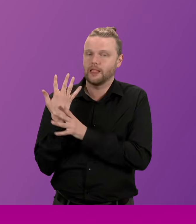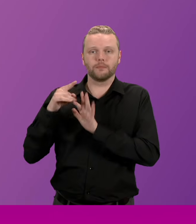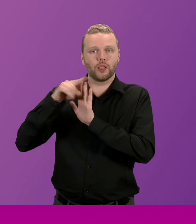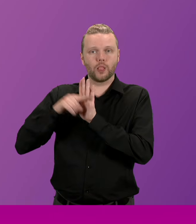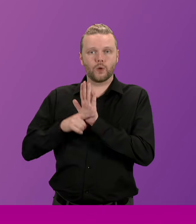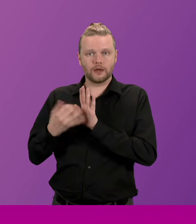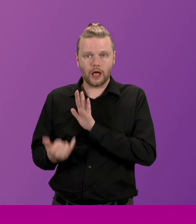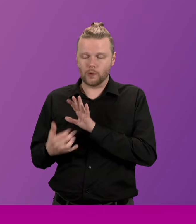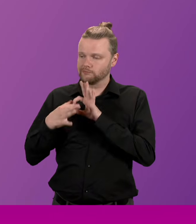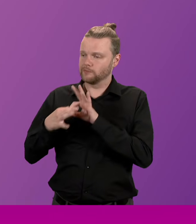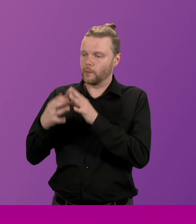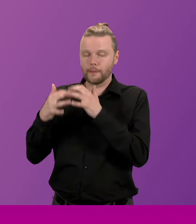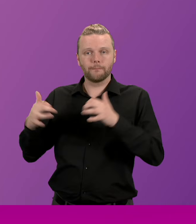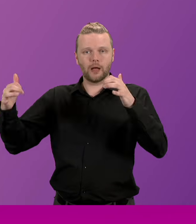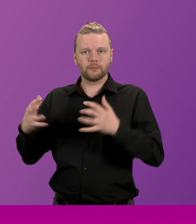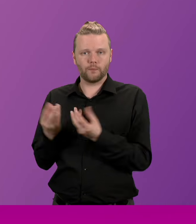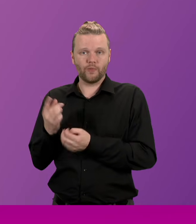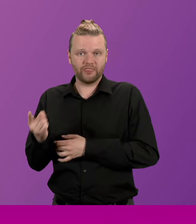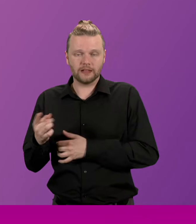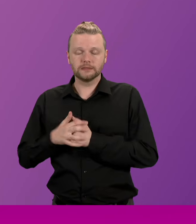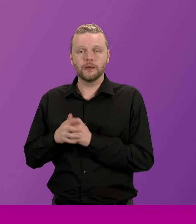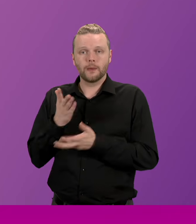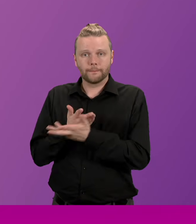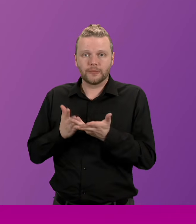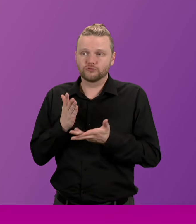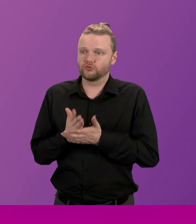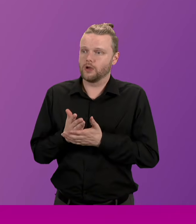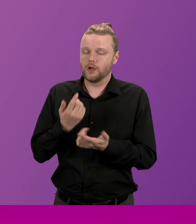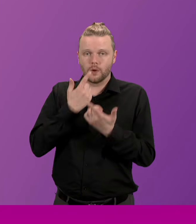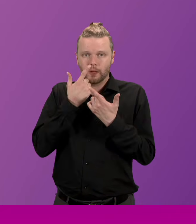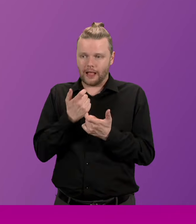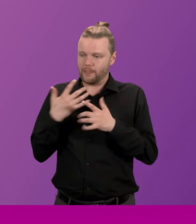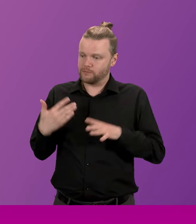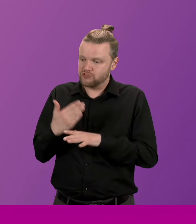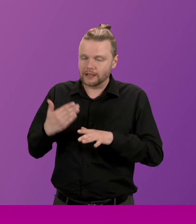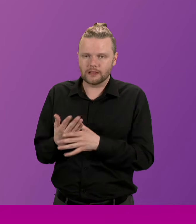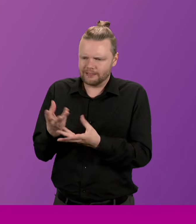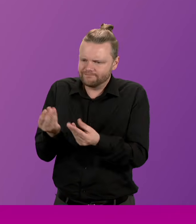will engage with Parliament on it to ensure that we take practical and tangible action